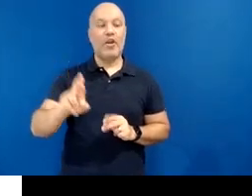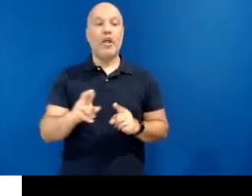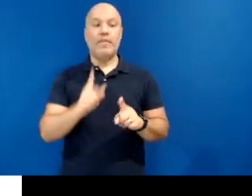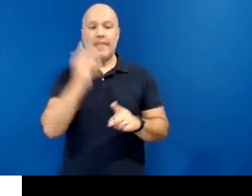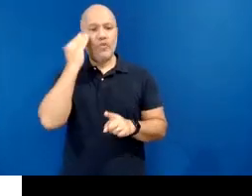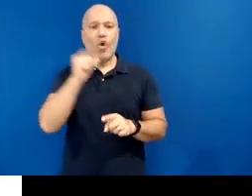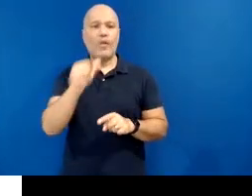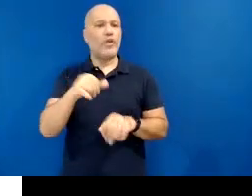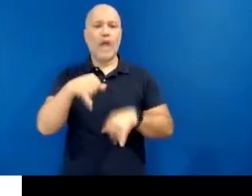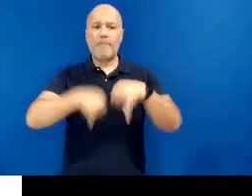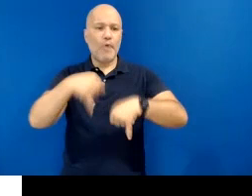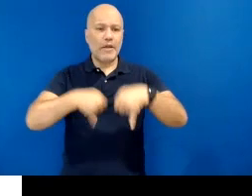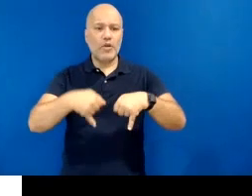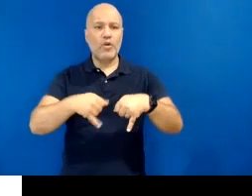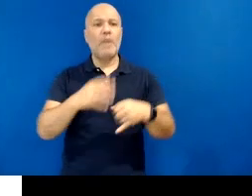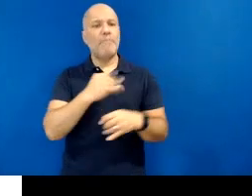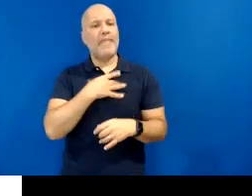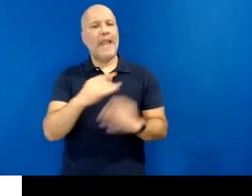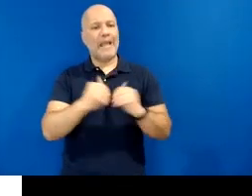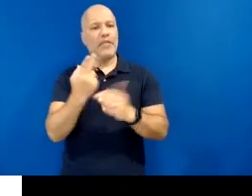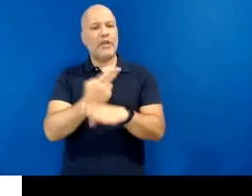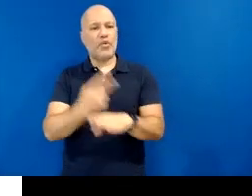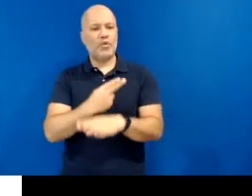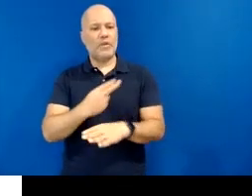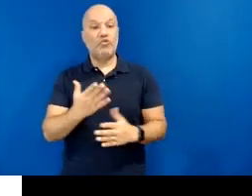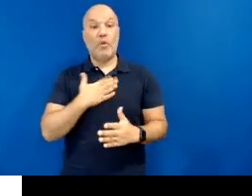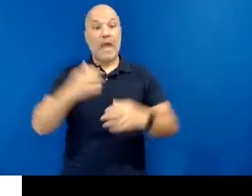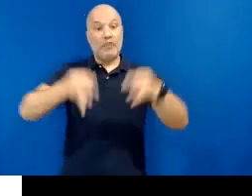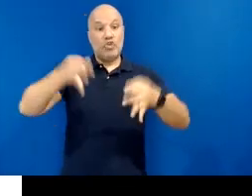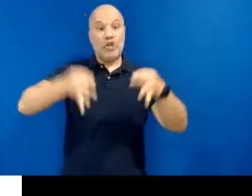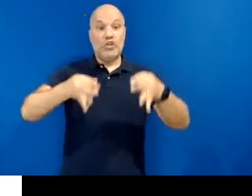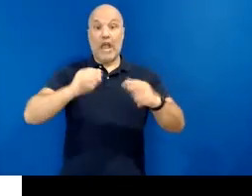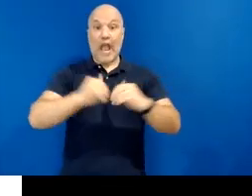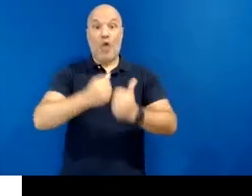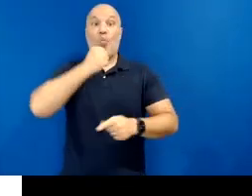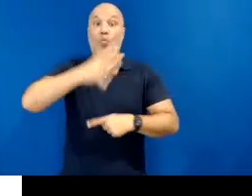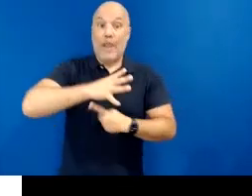So my judgment about how can women use those goes out the window. Right? People like to wear these.